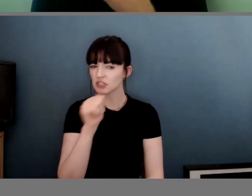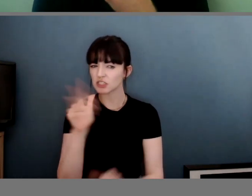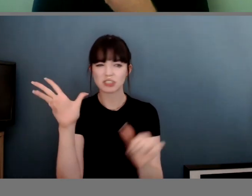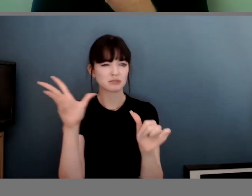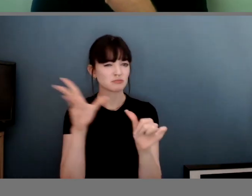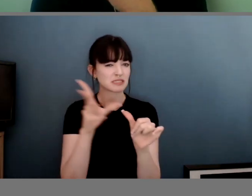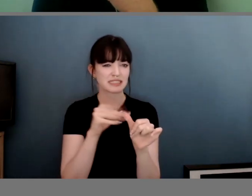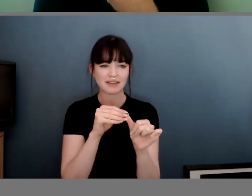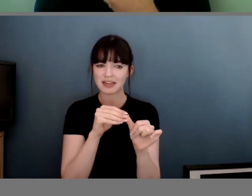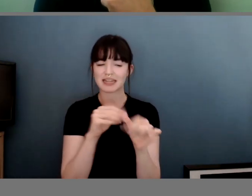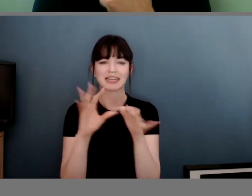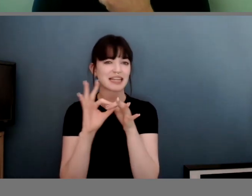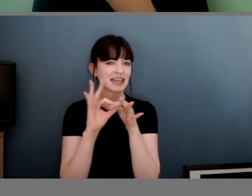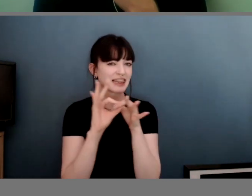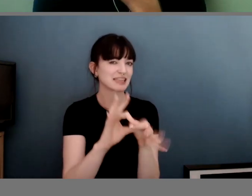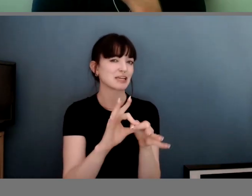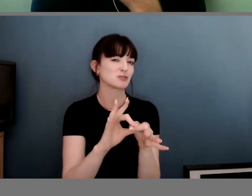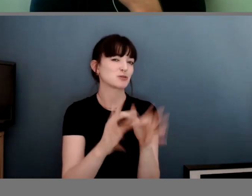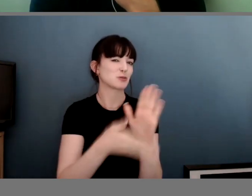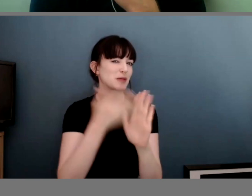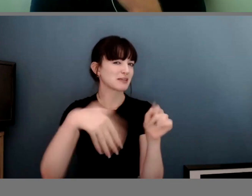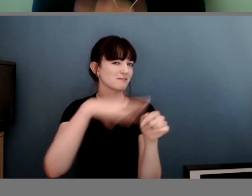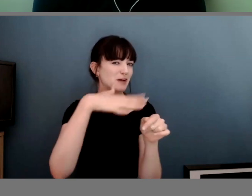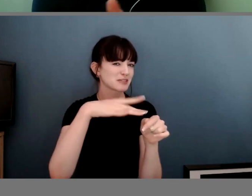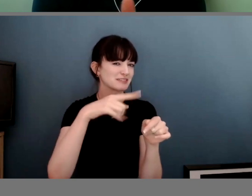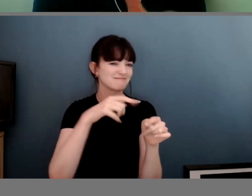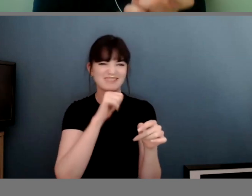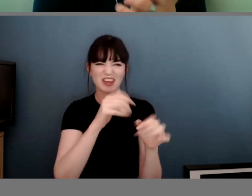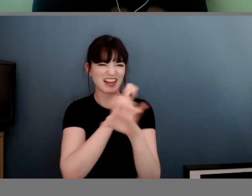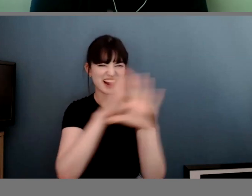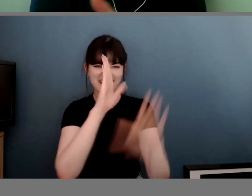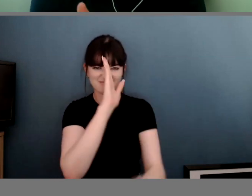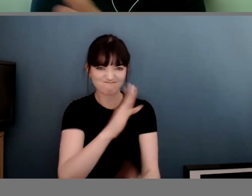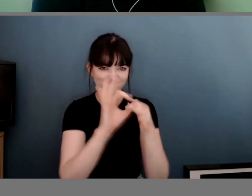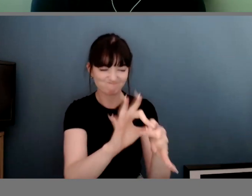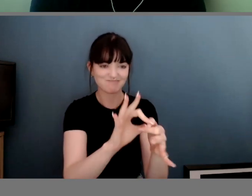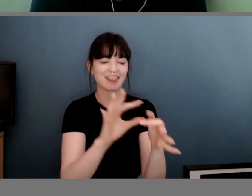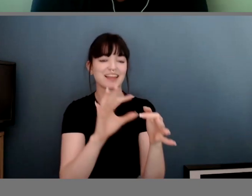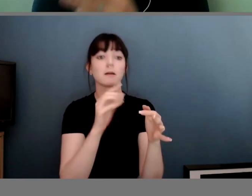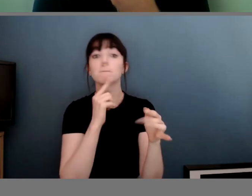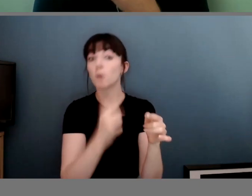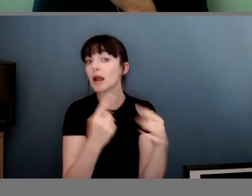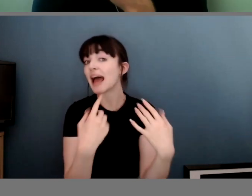built environment there are implications. And mentioned there is an annex three to the Act